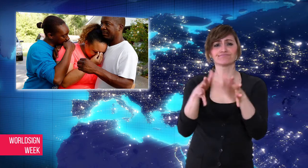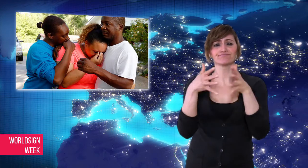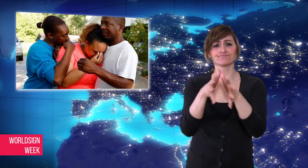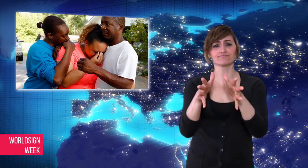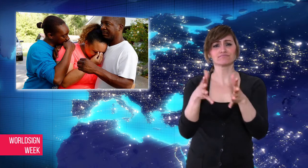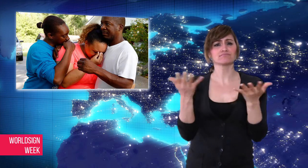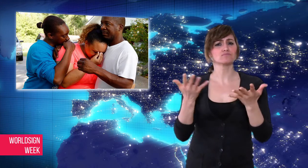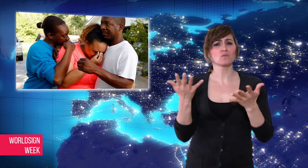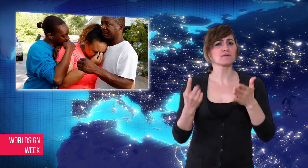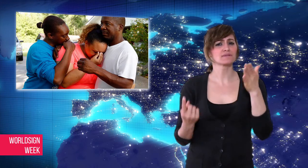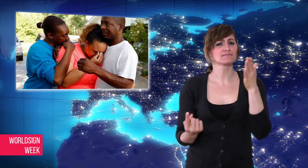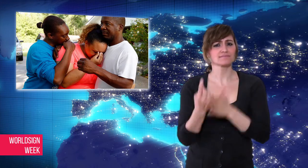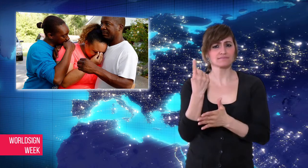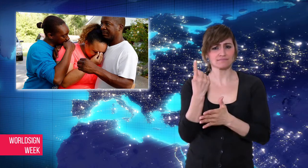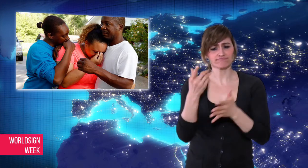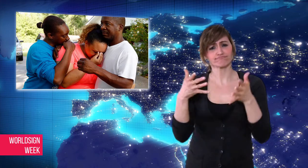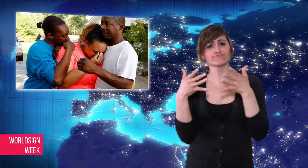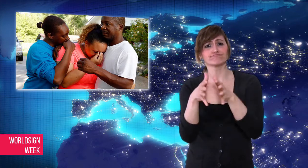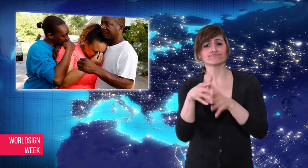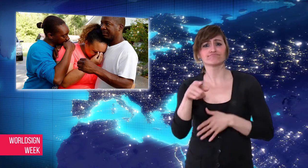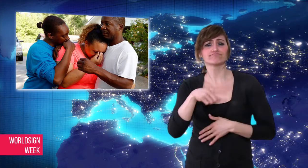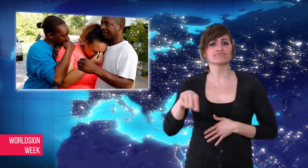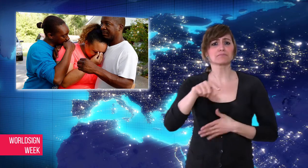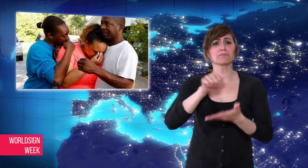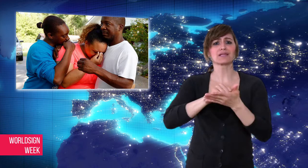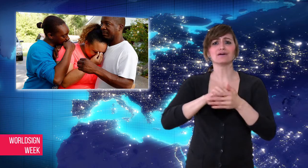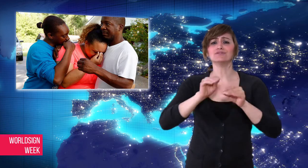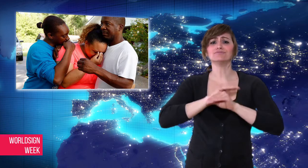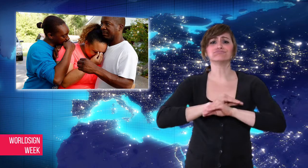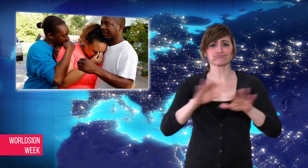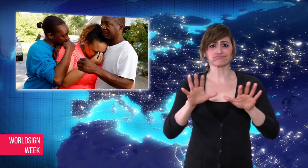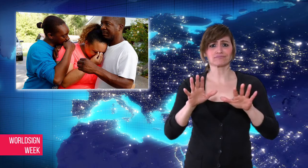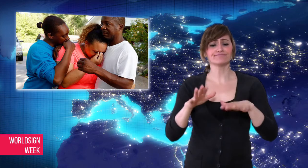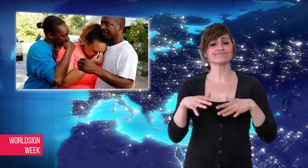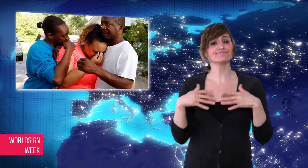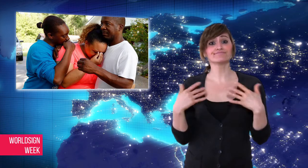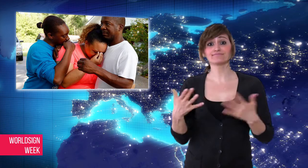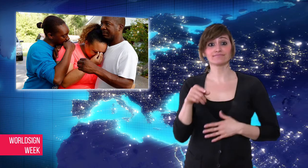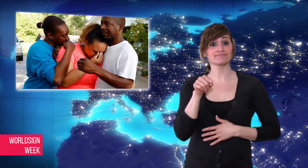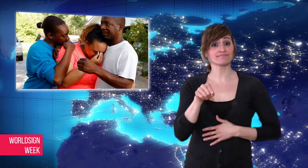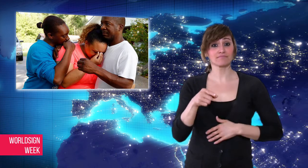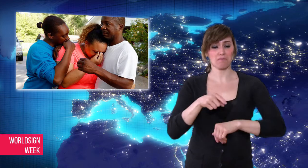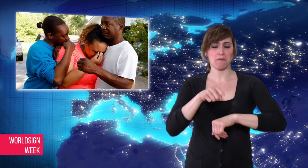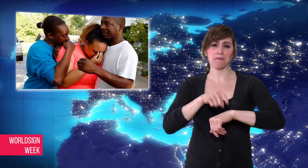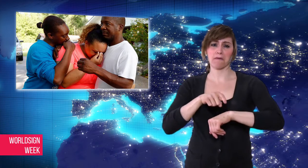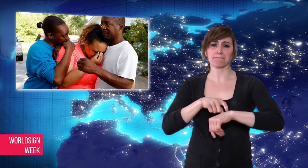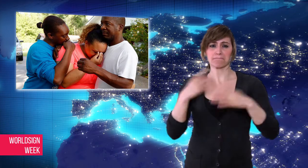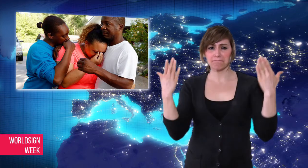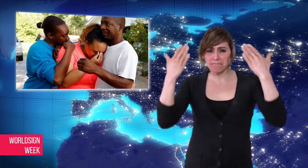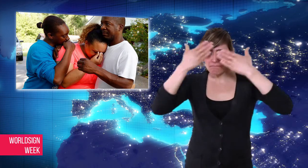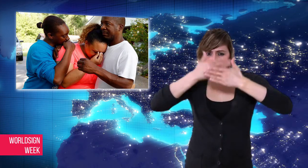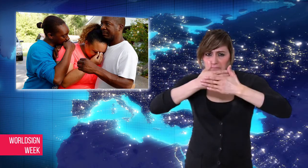and demanded to know where Caleb’s